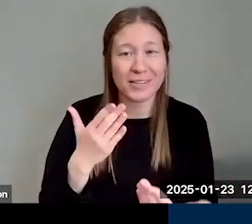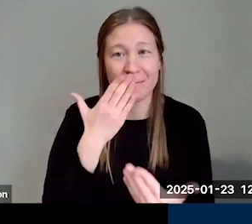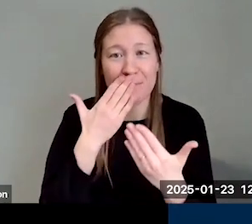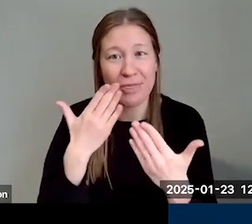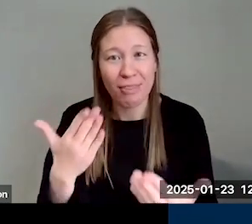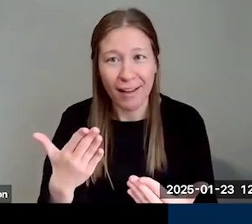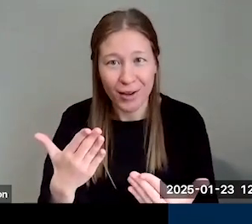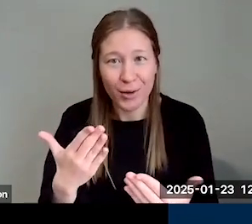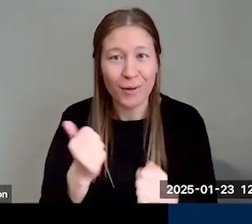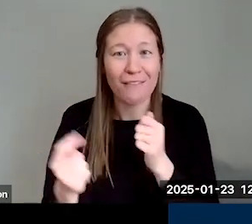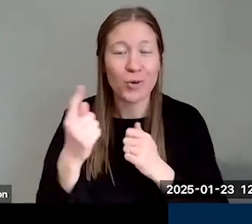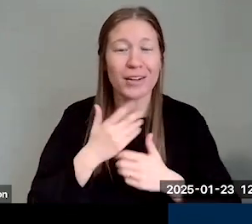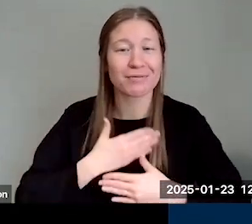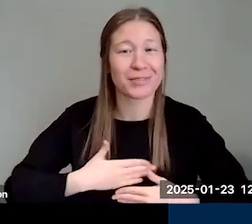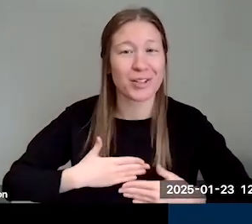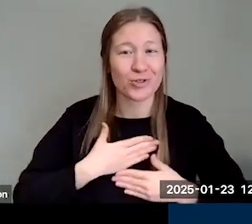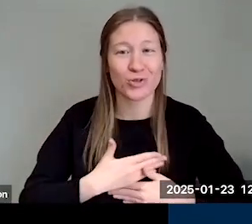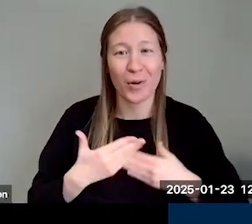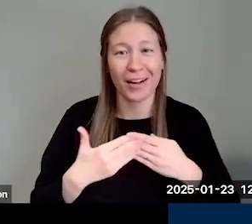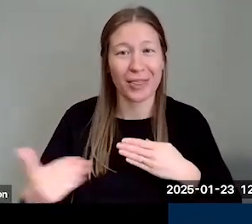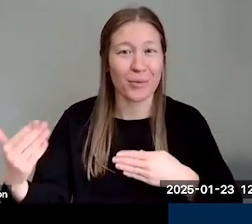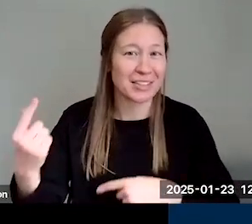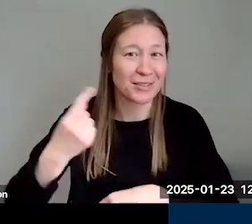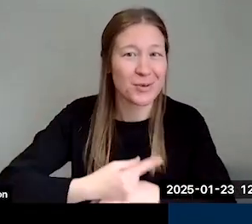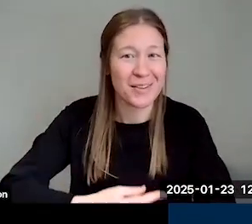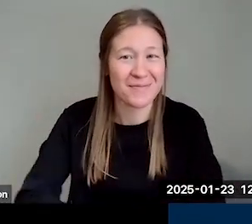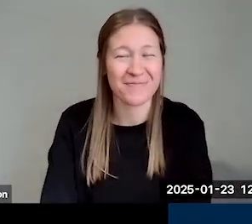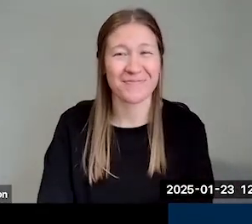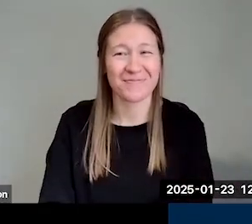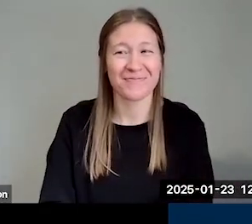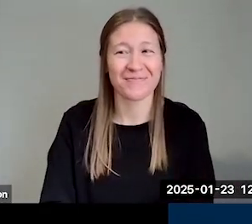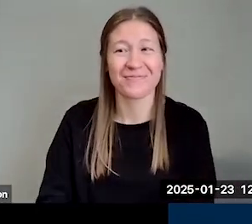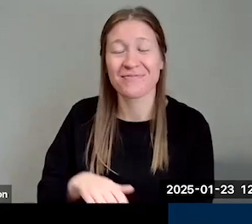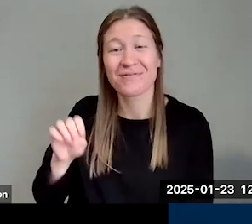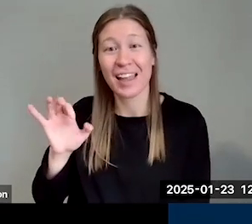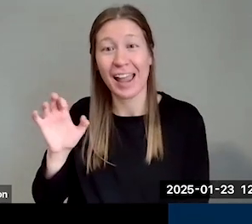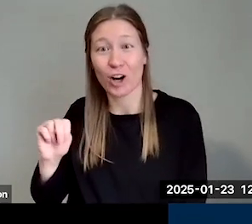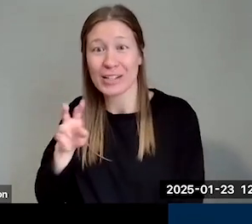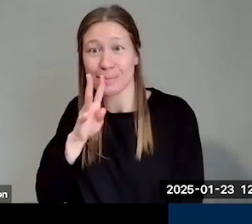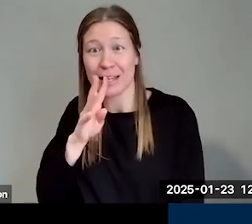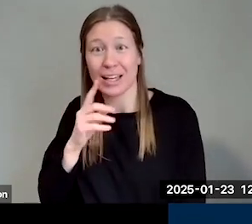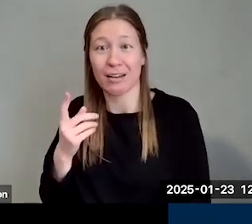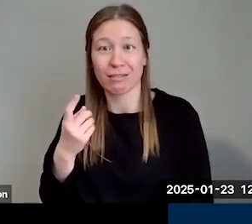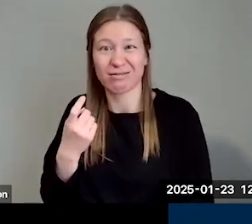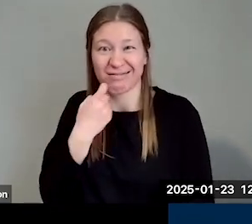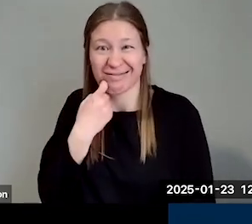and we hope you enjoy the rest of your day. [Erin] Allison, this is Erin. We did just have another question come in.